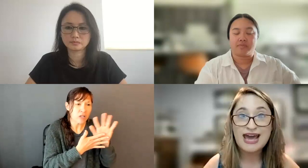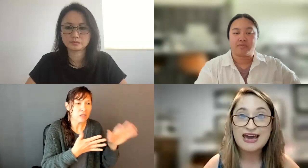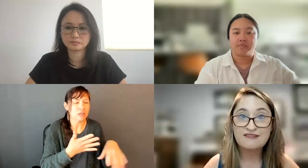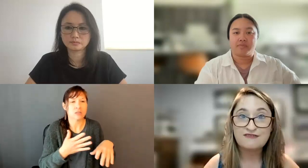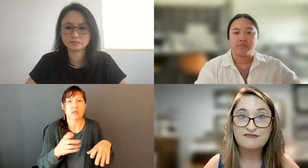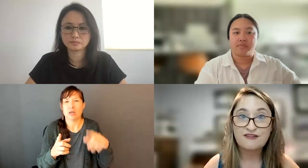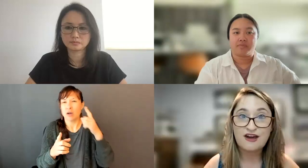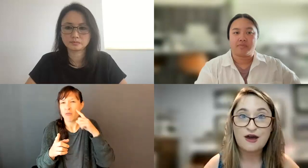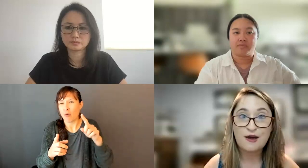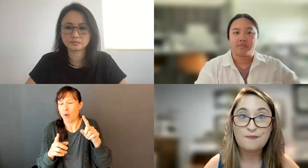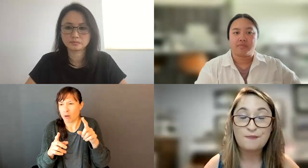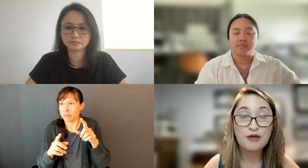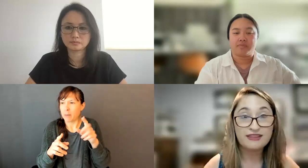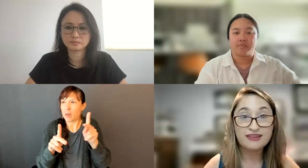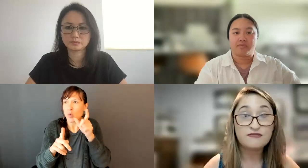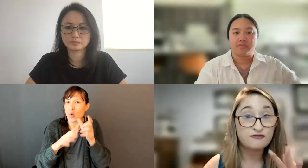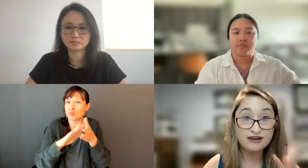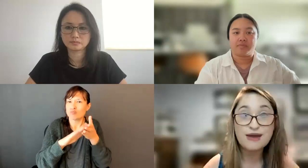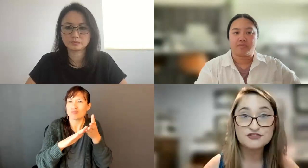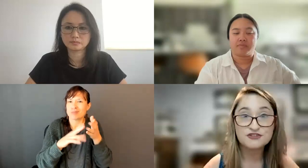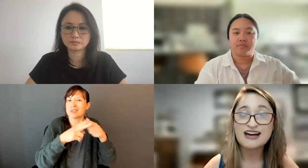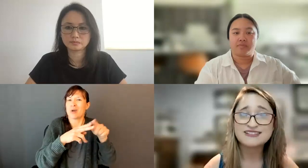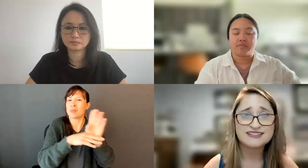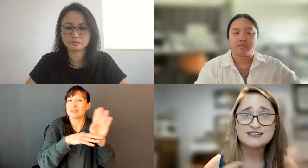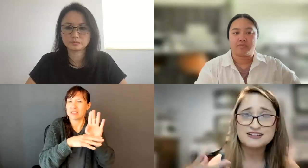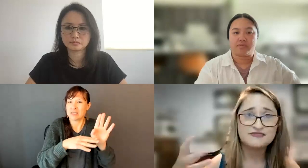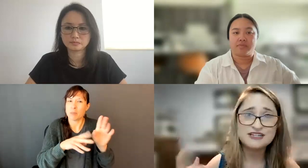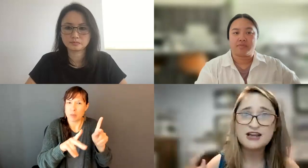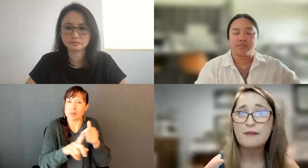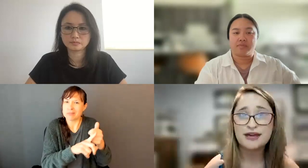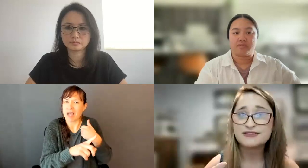We have monthly free master classes on different topics.